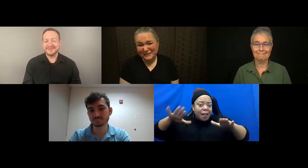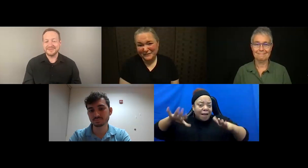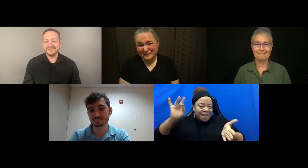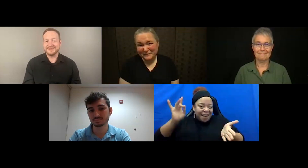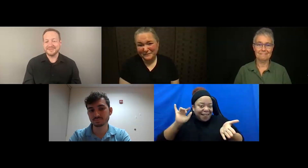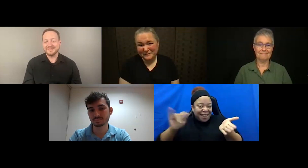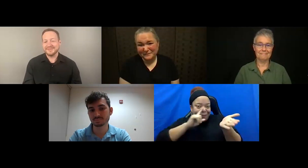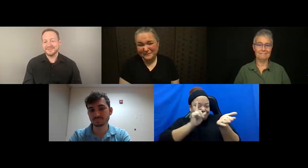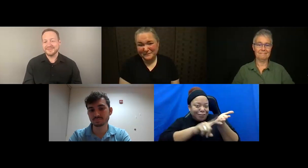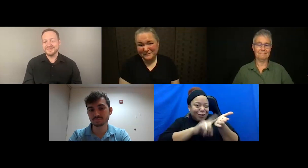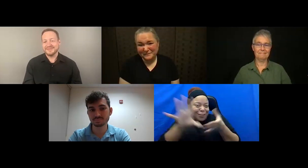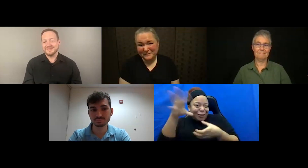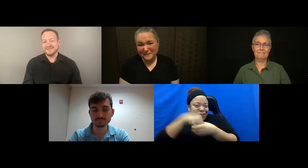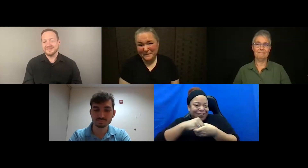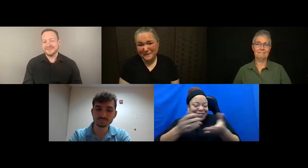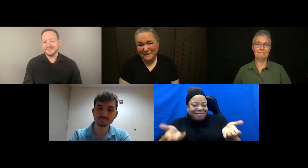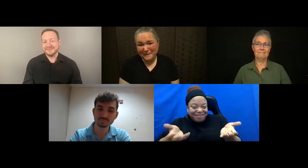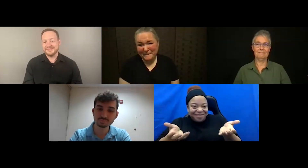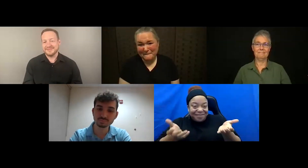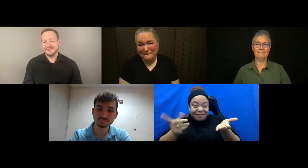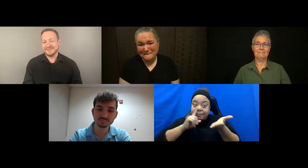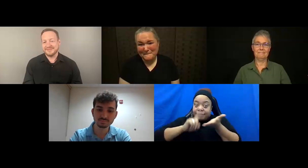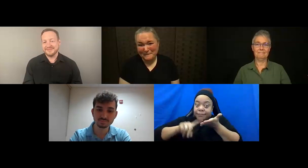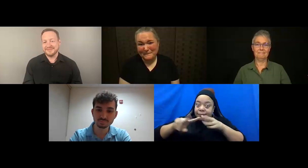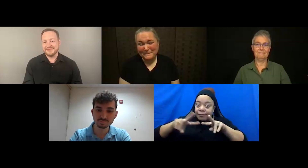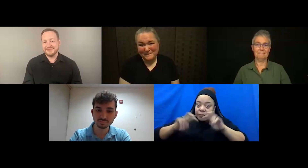There are undiscovered creations which we need to do the research to find.